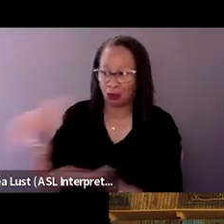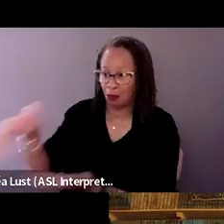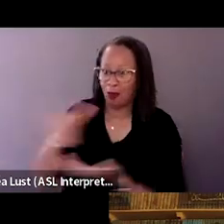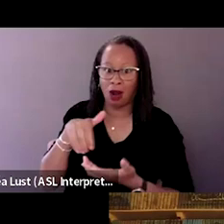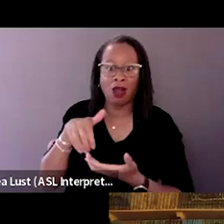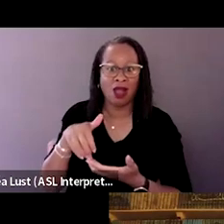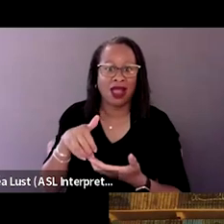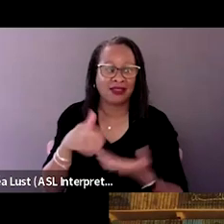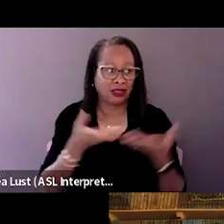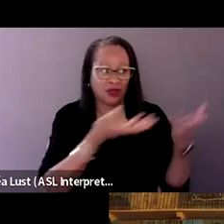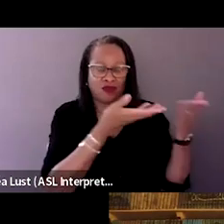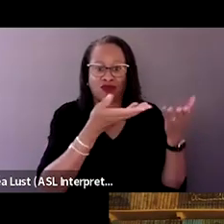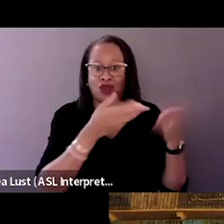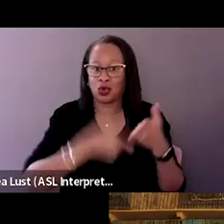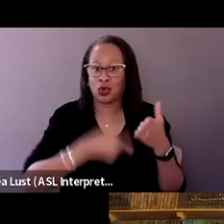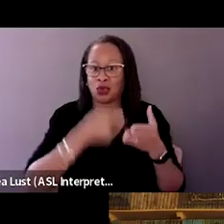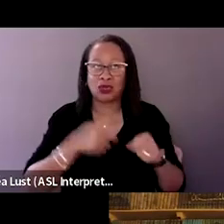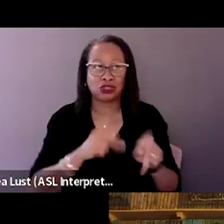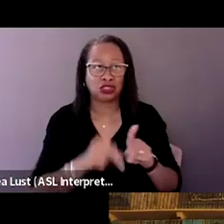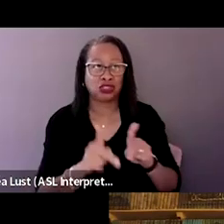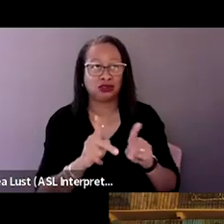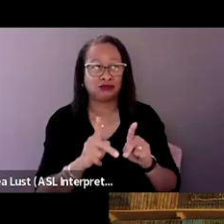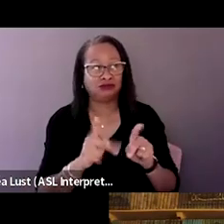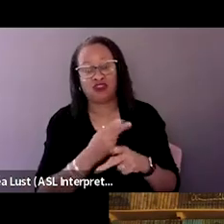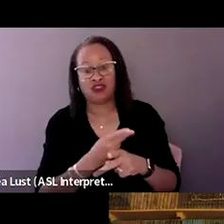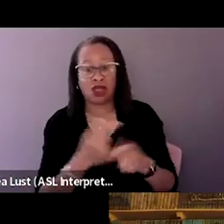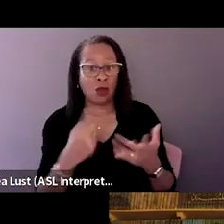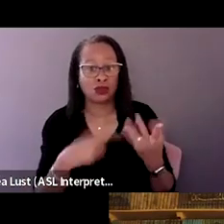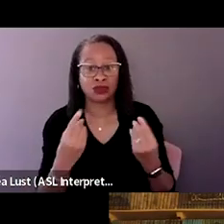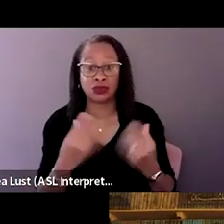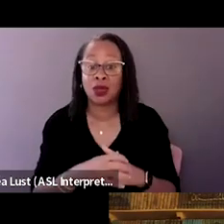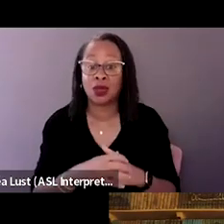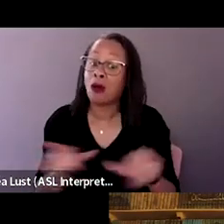while you're working out what to do. And then I think the other thing is you might meet people that can help you make your film.